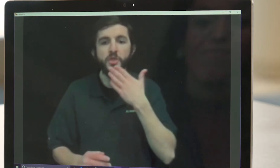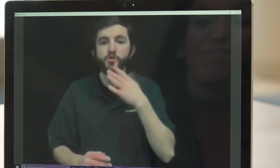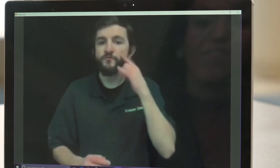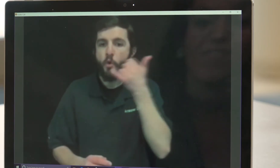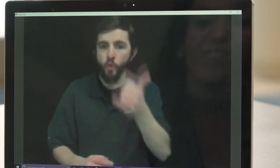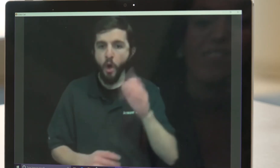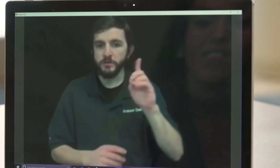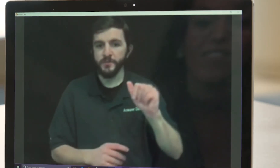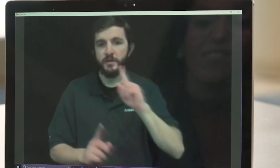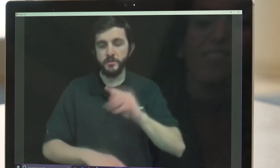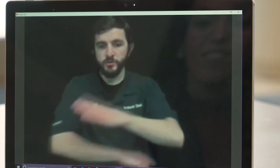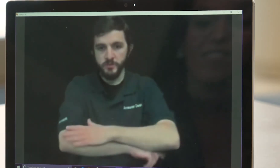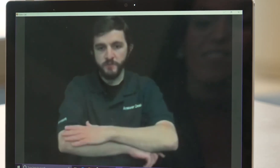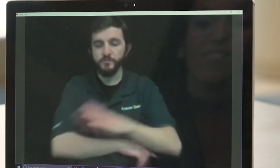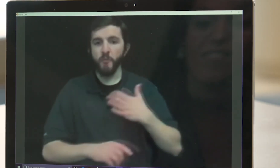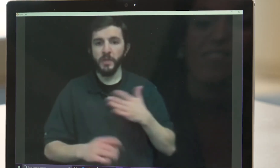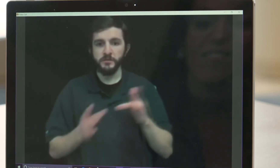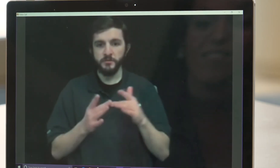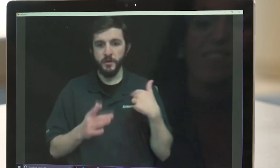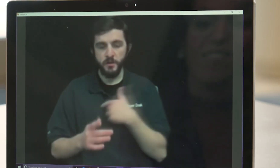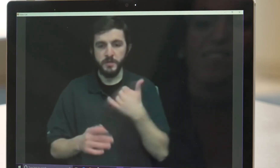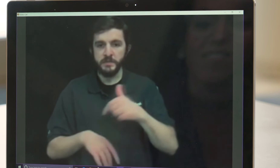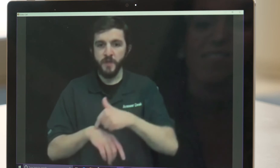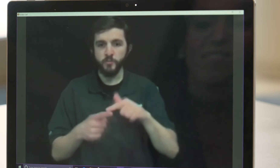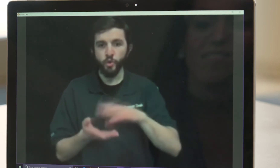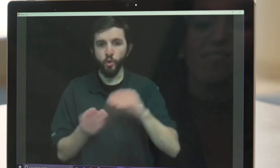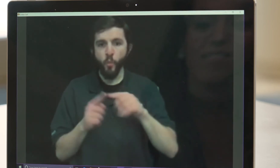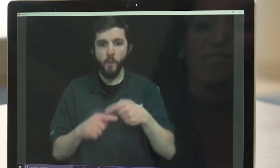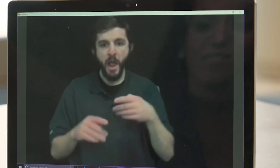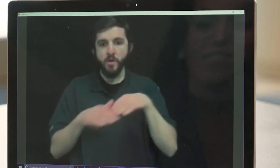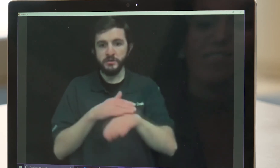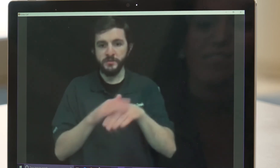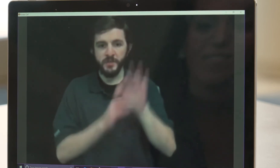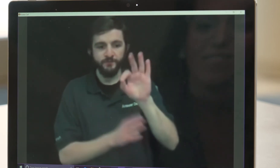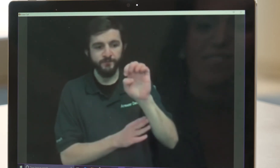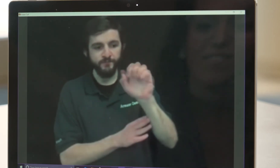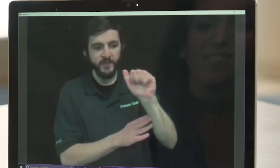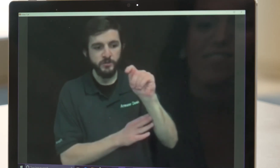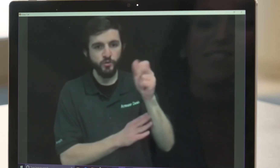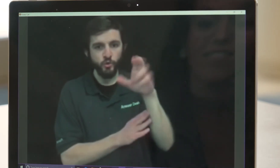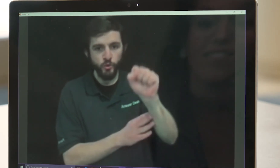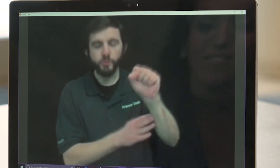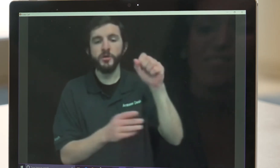Thank you for calling Disability Answer Desk. Please contact us anytime to learn more about accessibility features